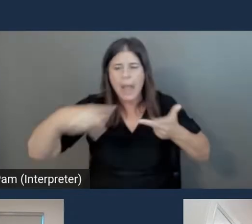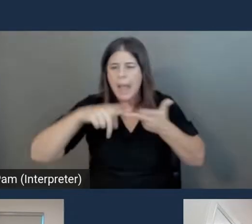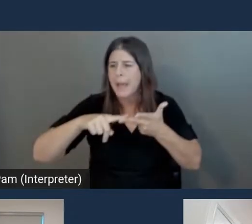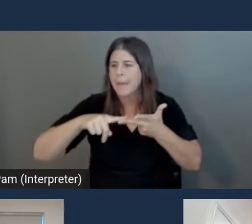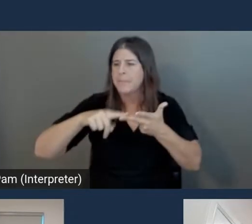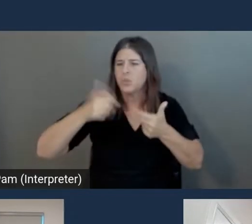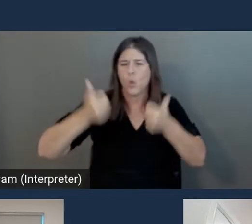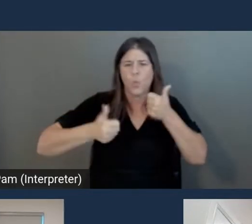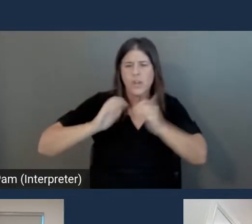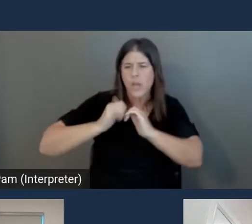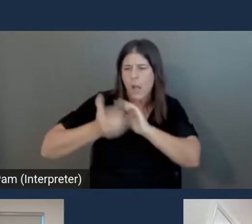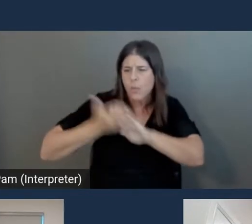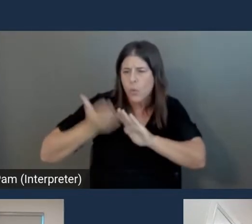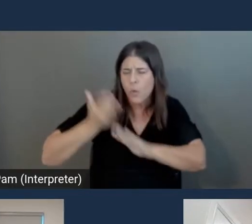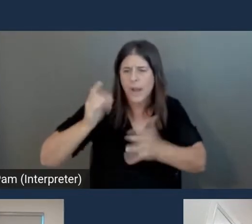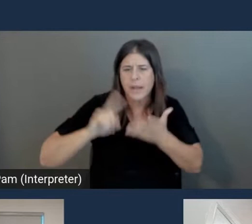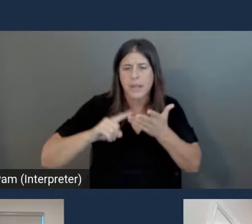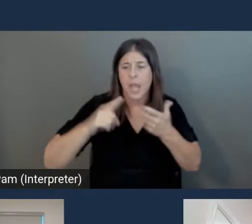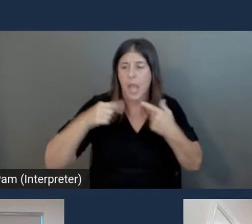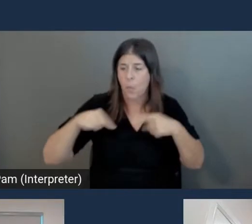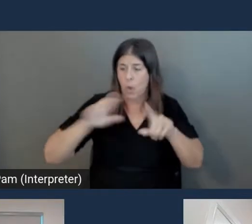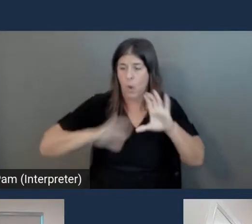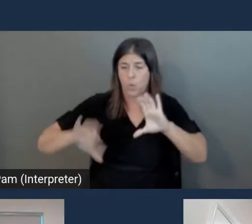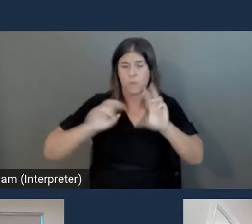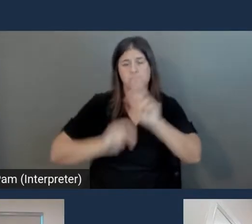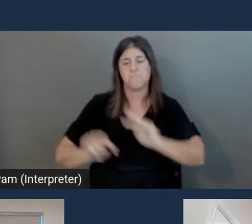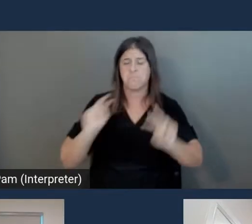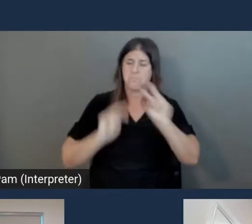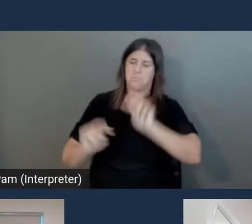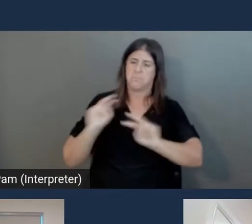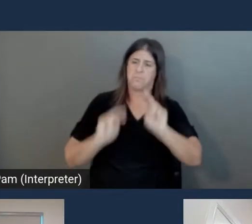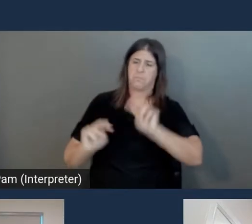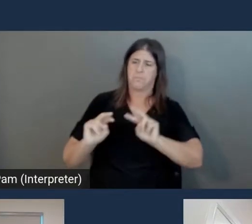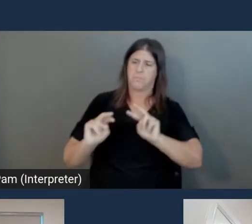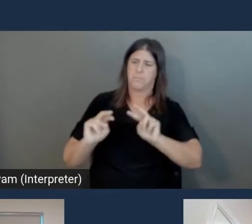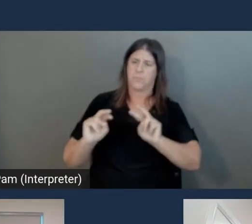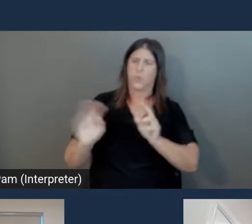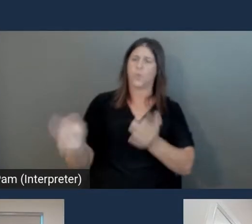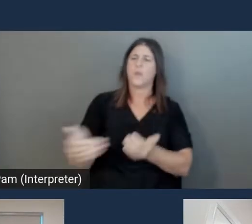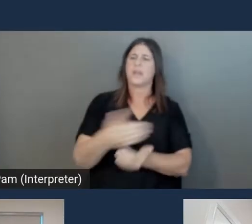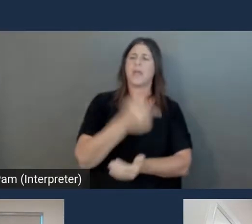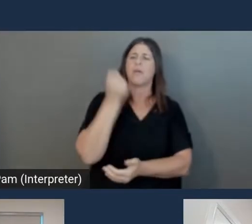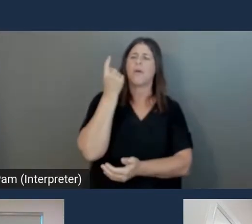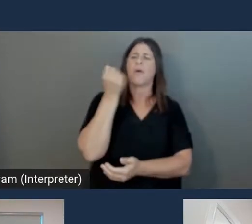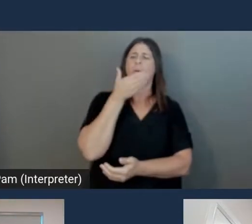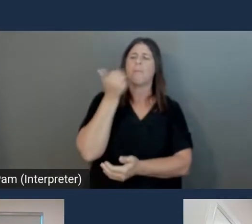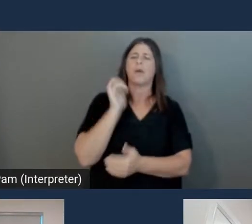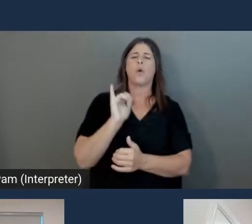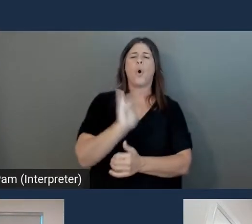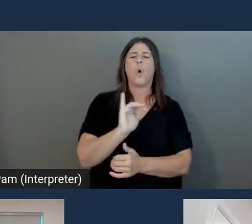and as we do that, we will build an understanding of your applications and environment. Once we have built that,